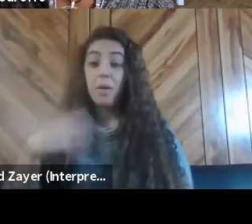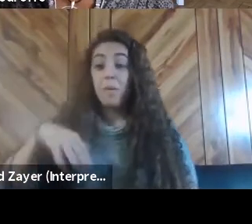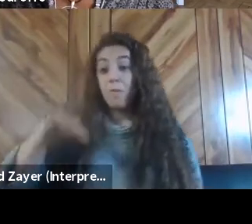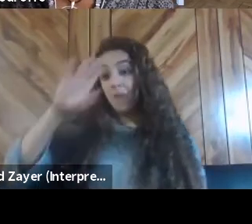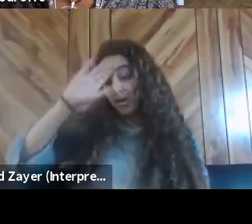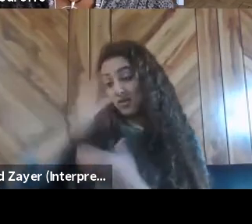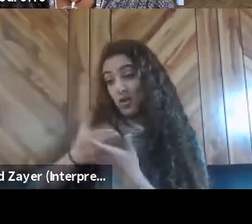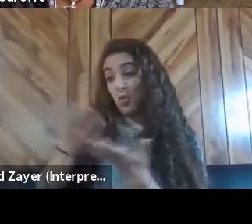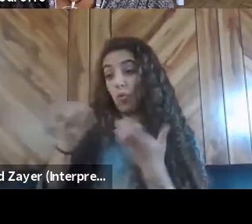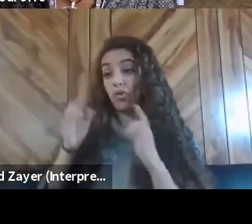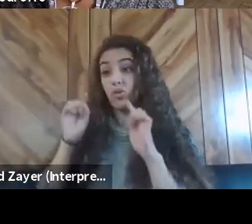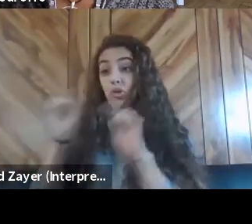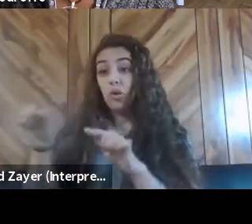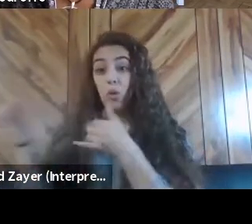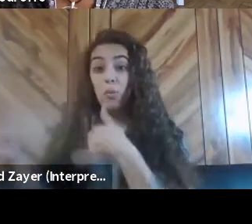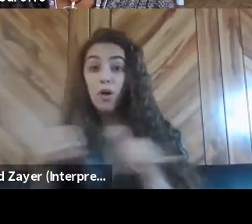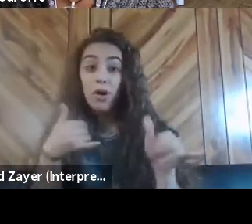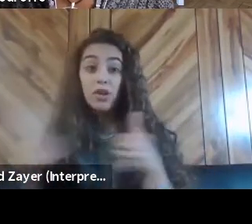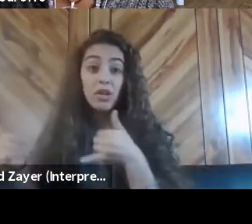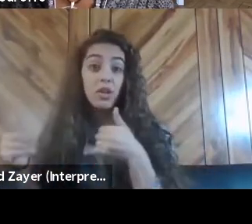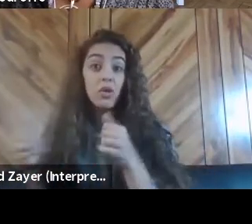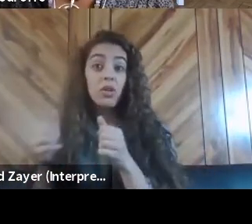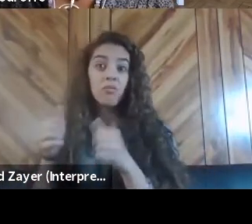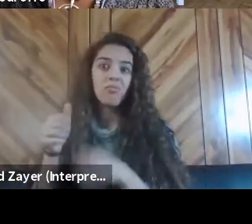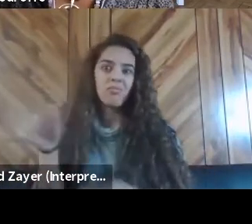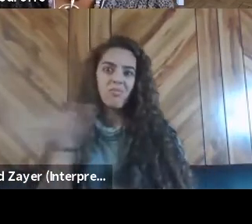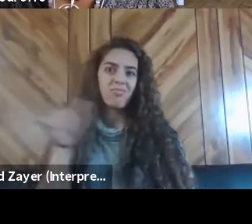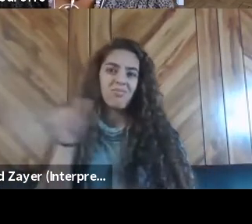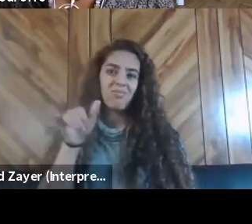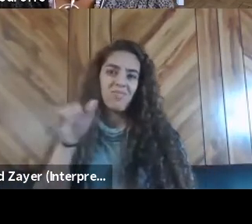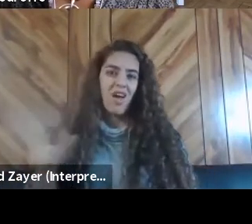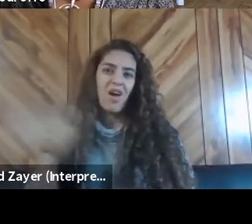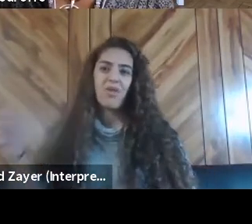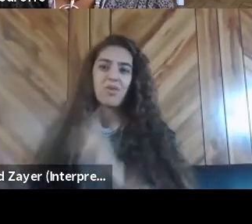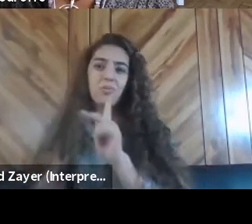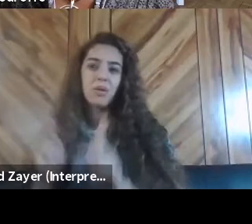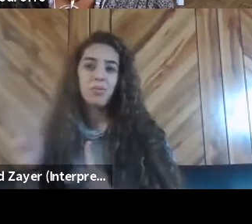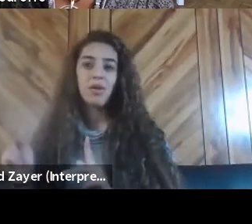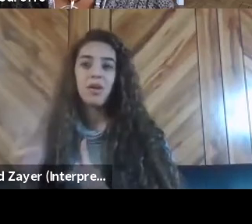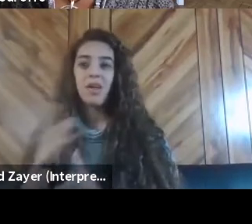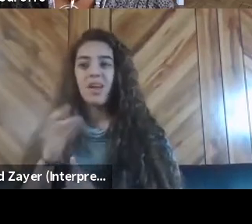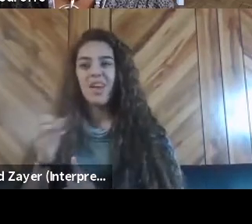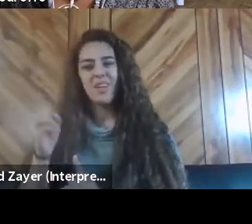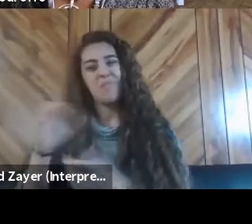like other people were doing and and that became an issue. That's